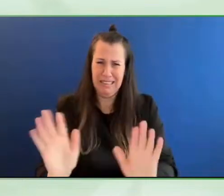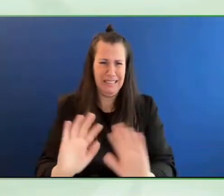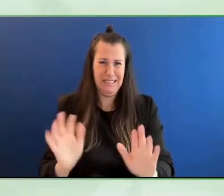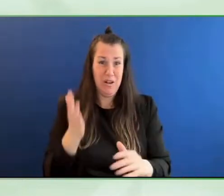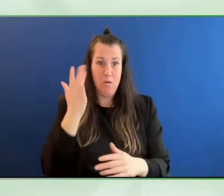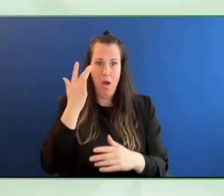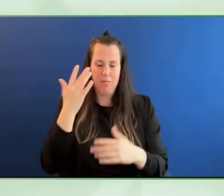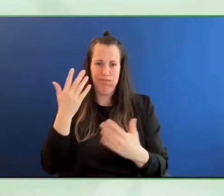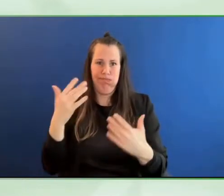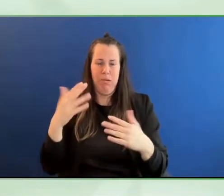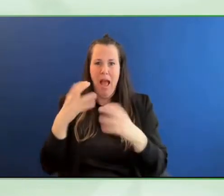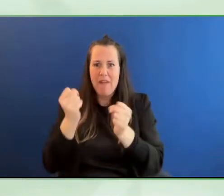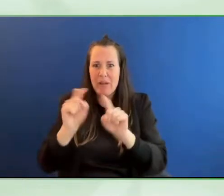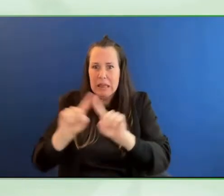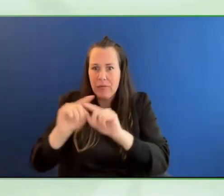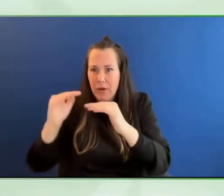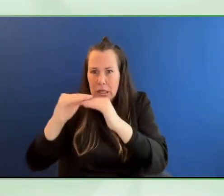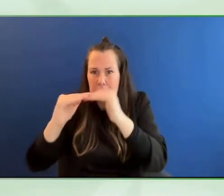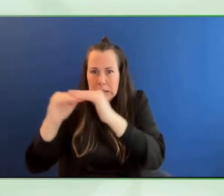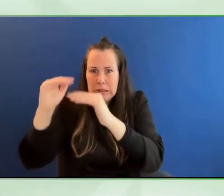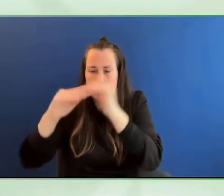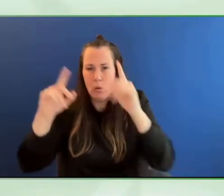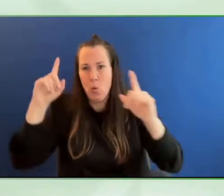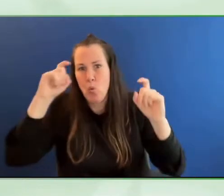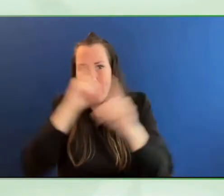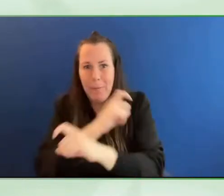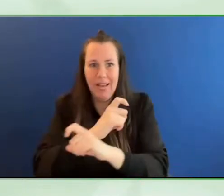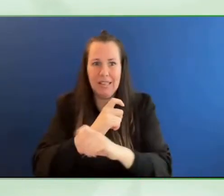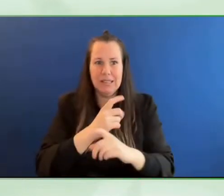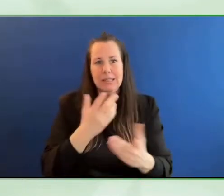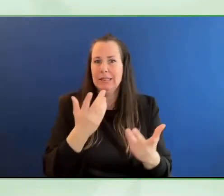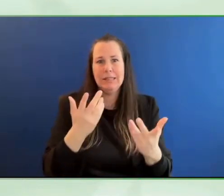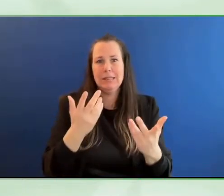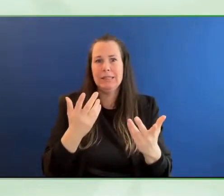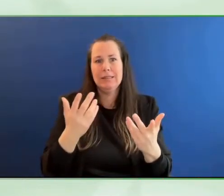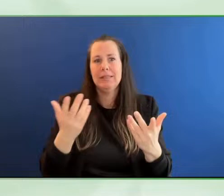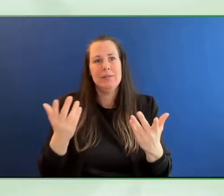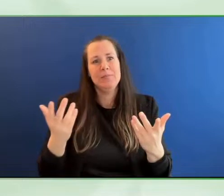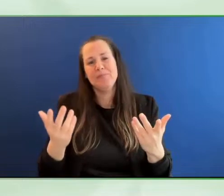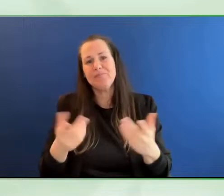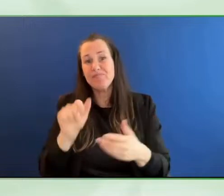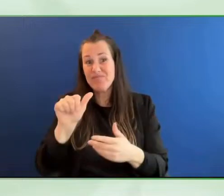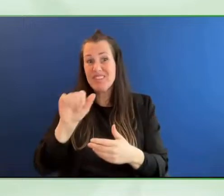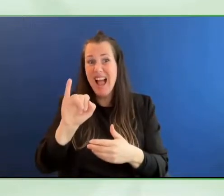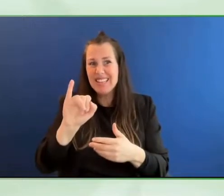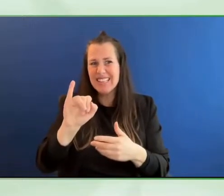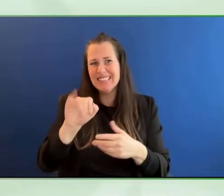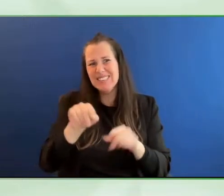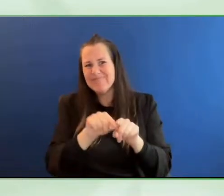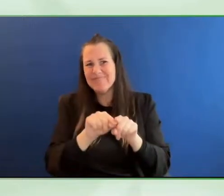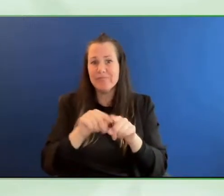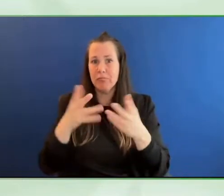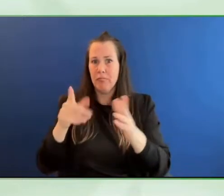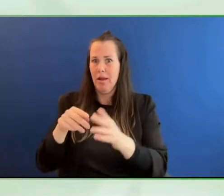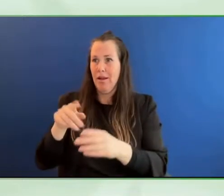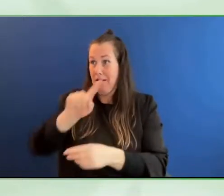going through a gallery, having a description of the art. I would never want to see that because you have no context of the things around you.